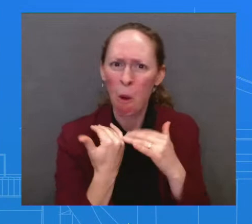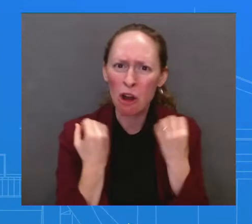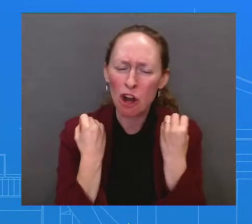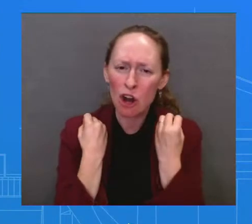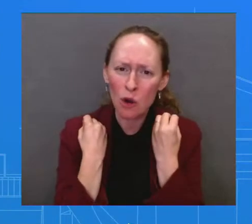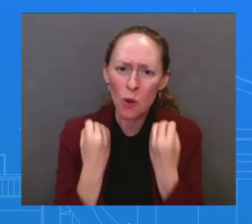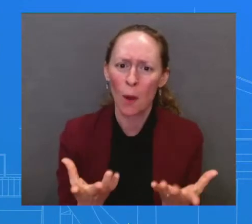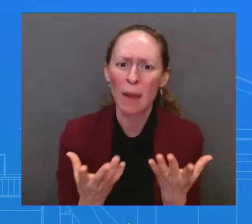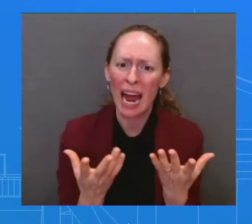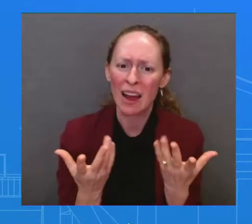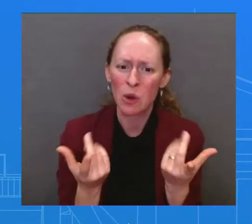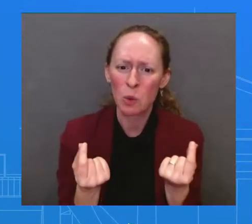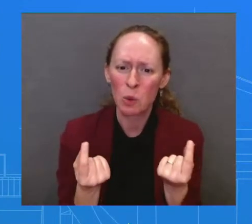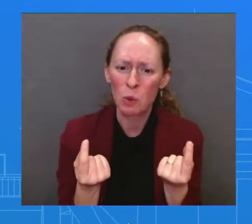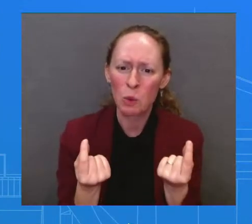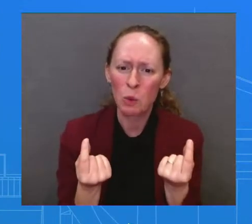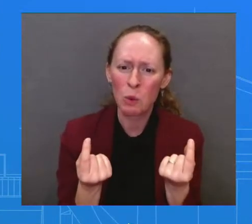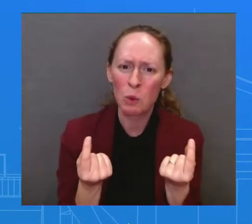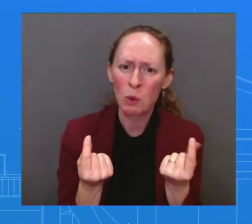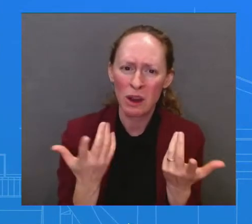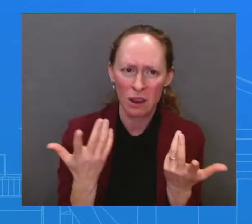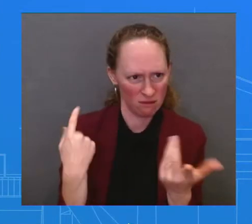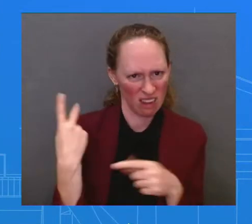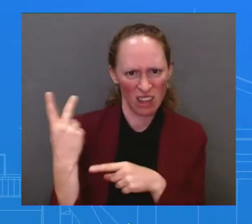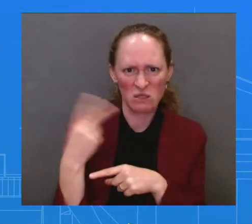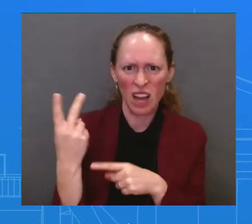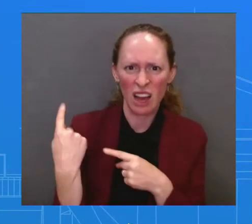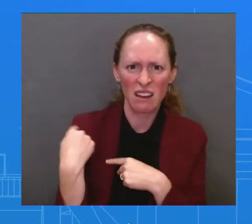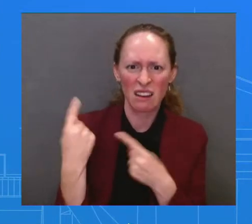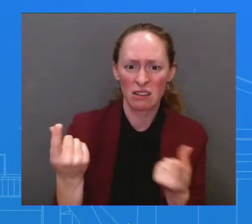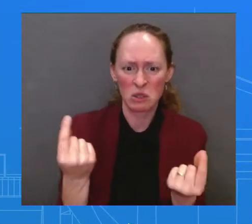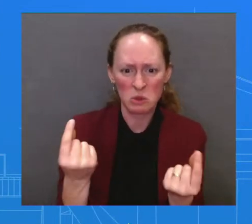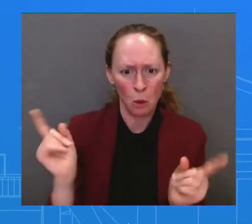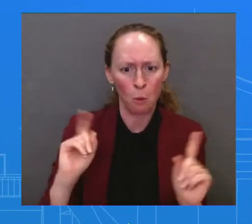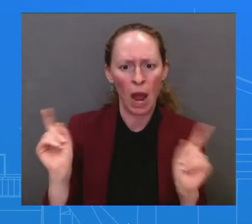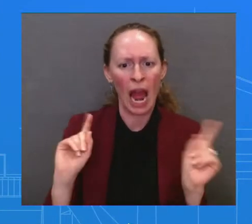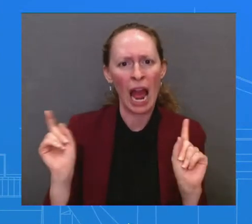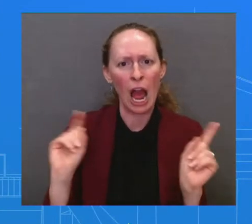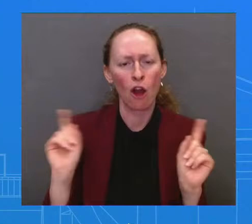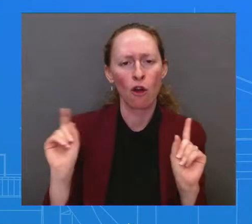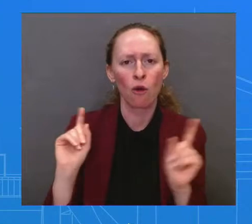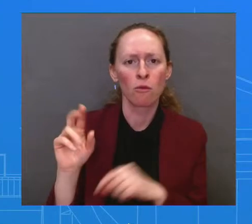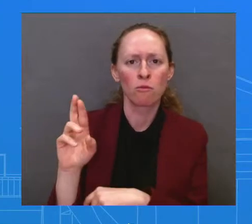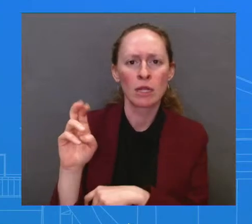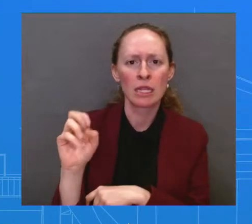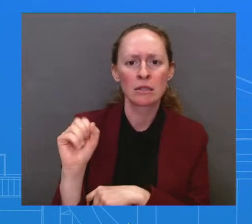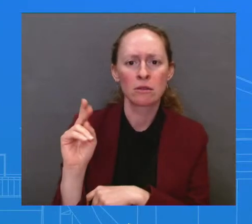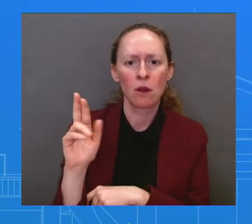Ms. Jean-Pierre: Yeah. The Press: -- resources, specific to this surge, are being -- Ms. Jean-Pierre: Well, I just laid out -- The Press: -- kind of, .